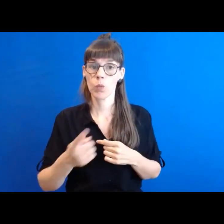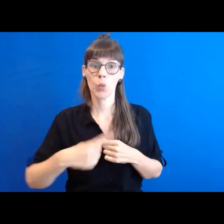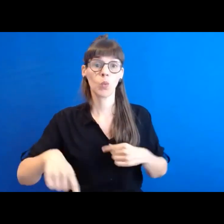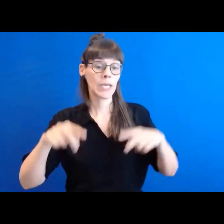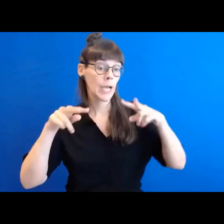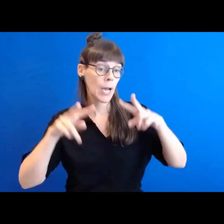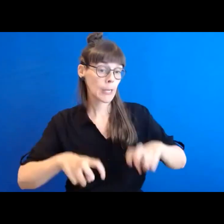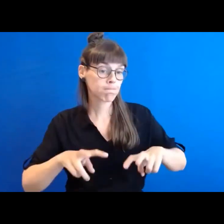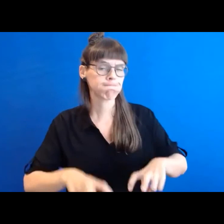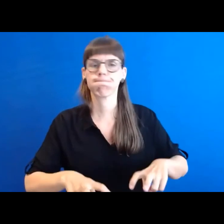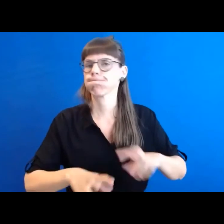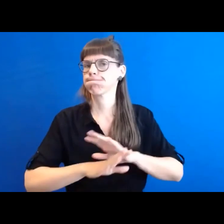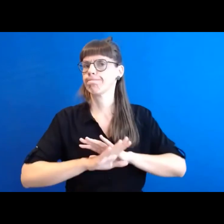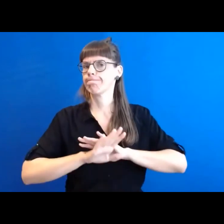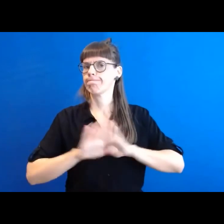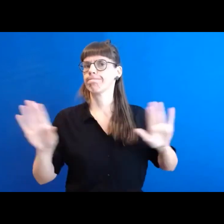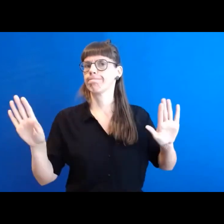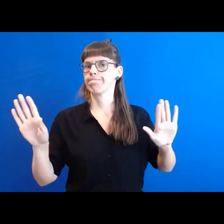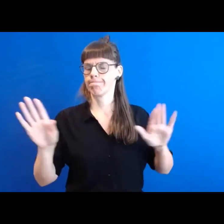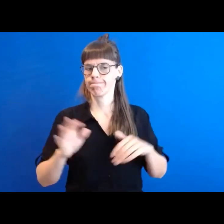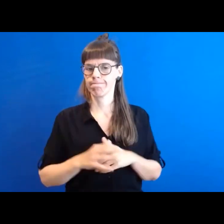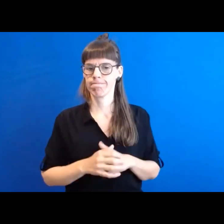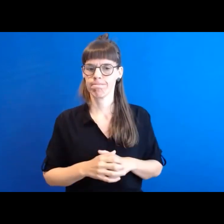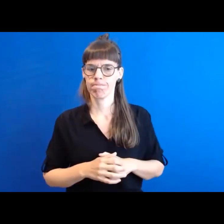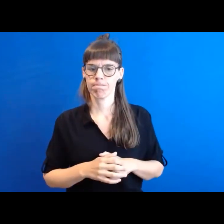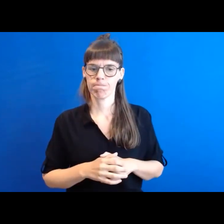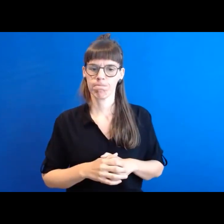an outbreak of the pandemic, and we had